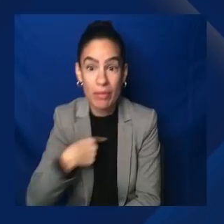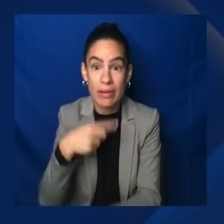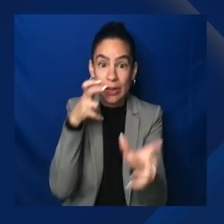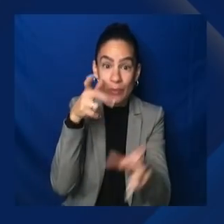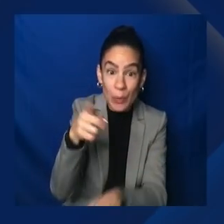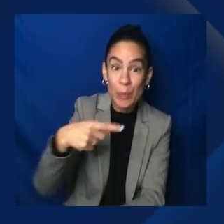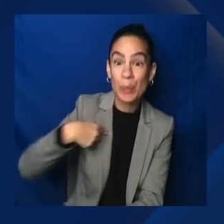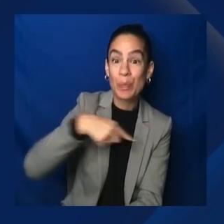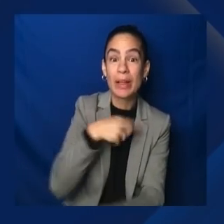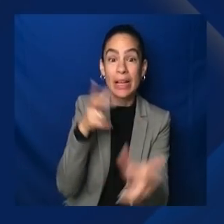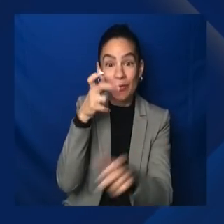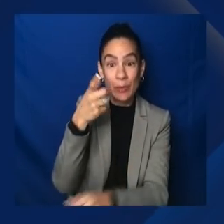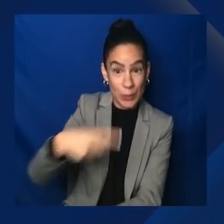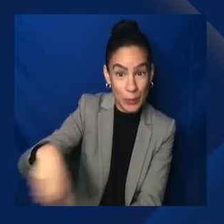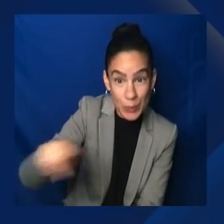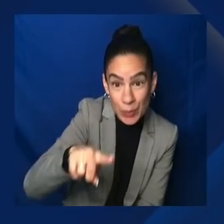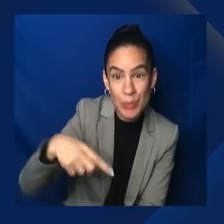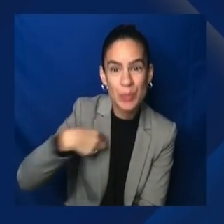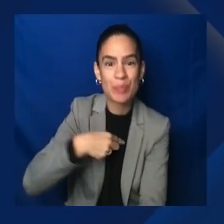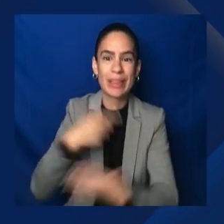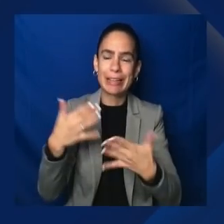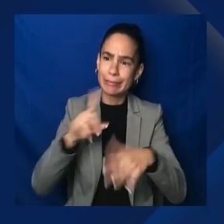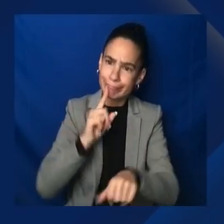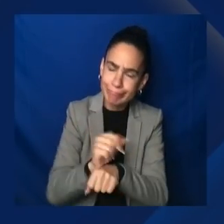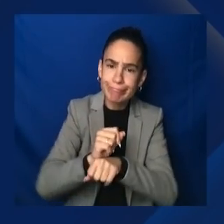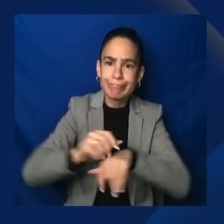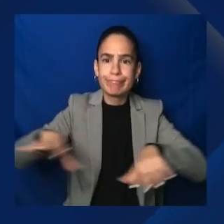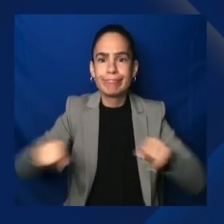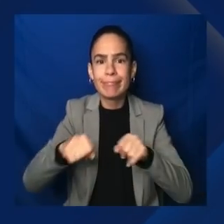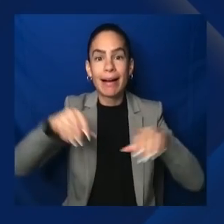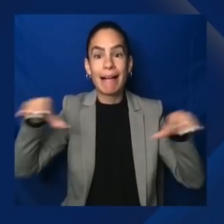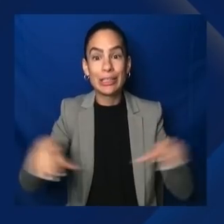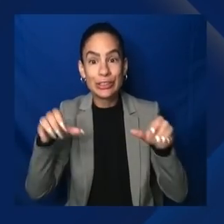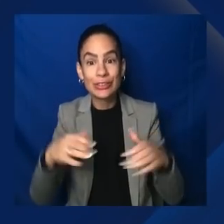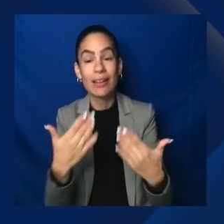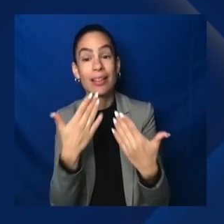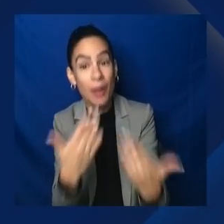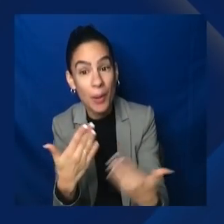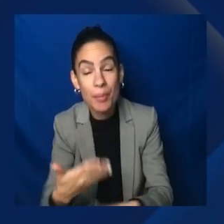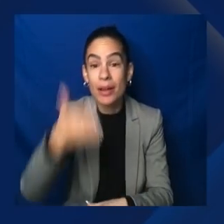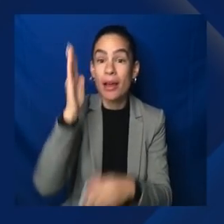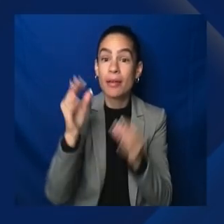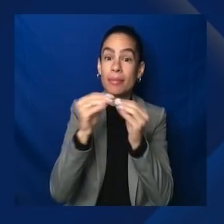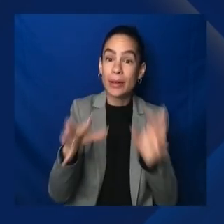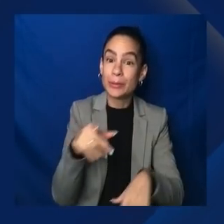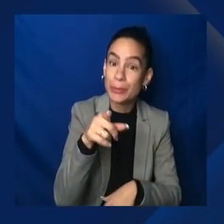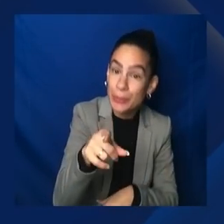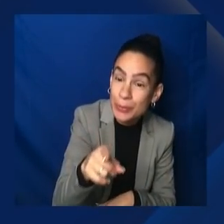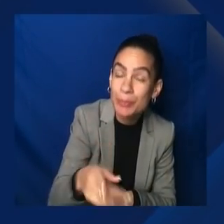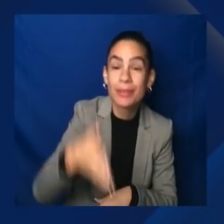Thank you again. May God bless you, and may God bless America. Thank you.